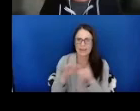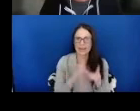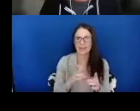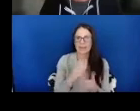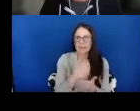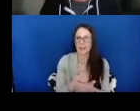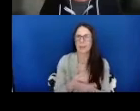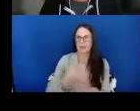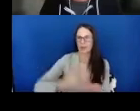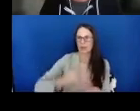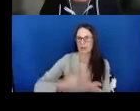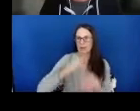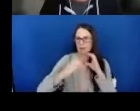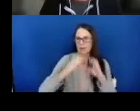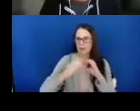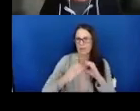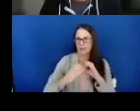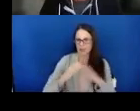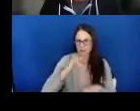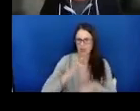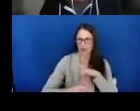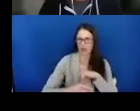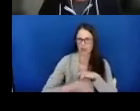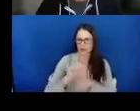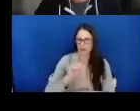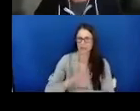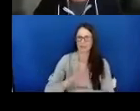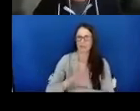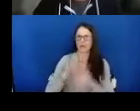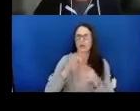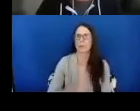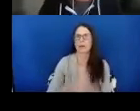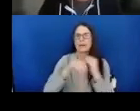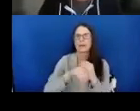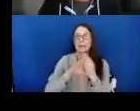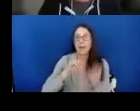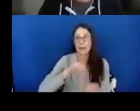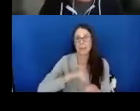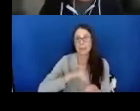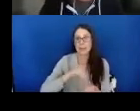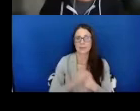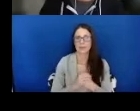earlier this afternoon about telemedicine. 16:21:56 We have lack of accommodations and